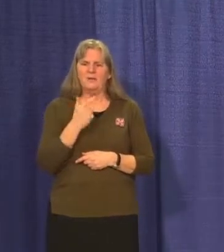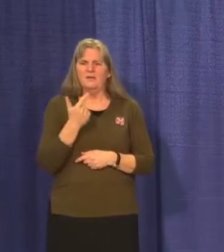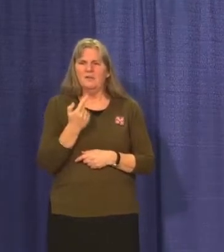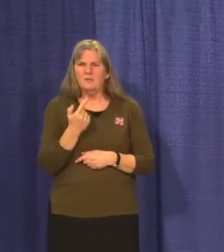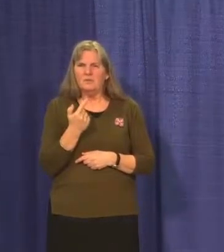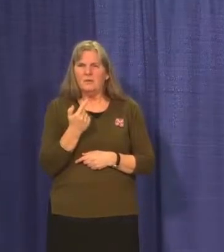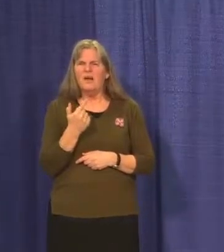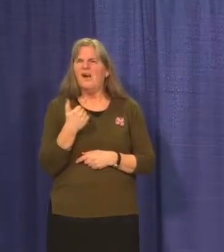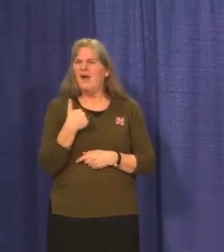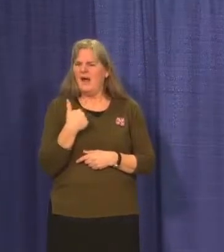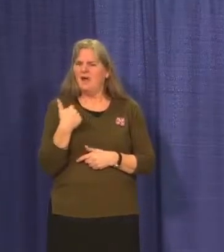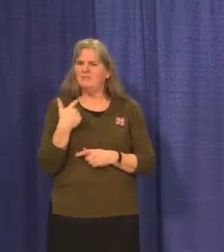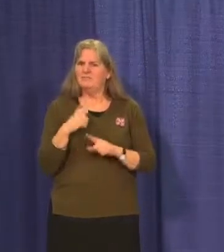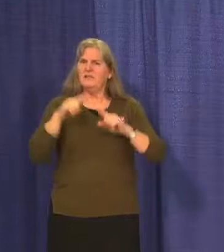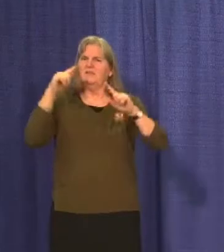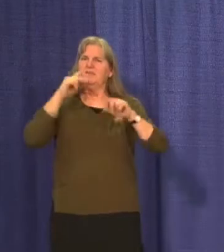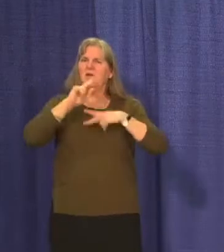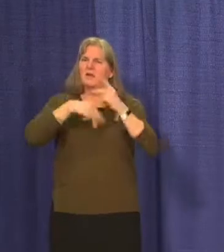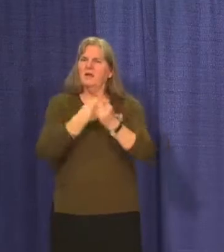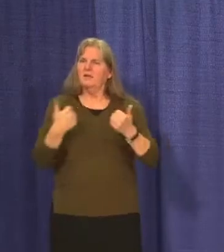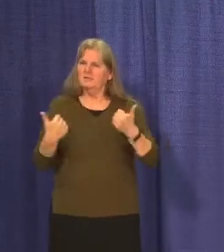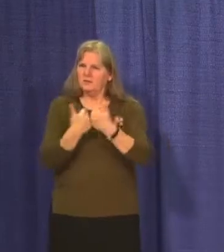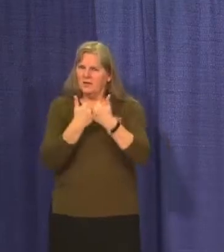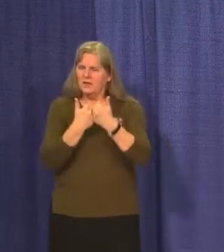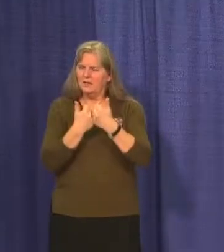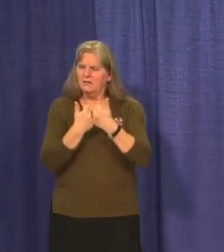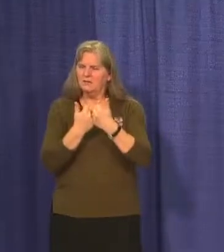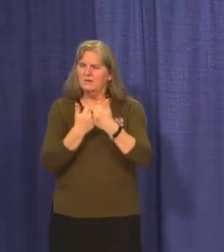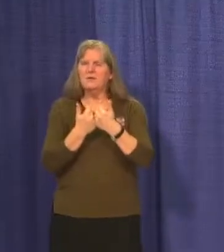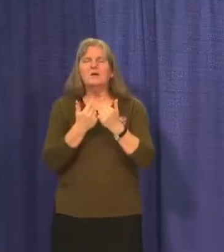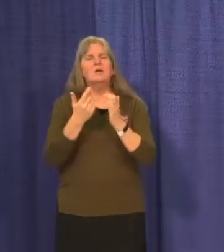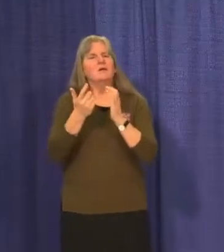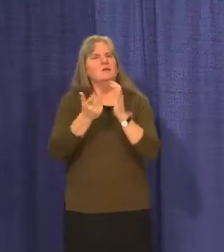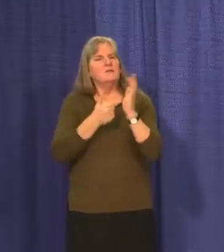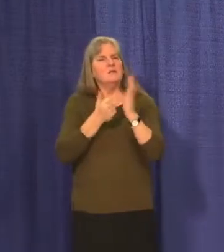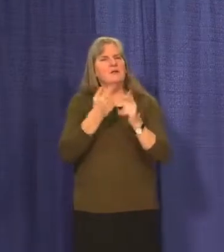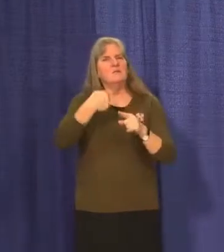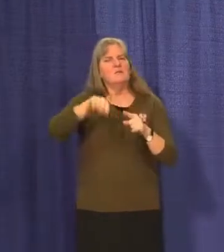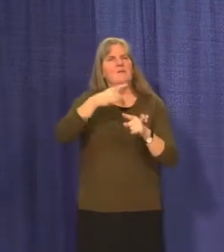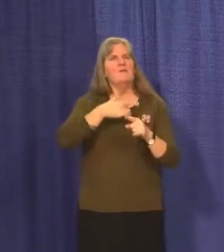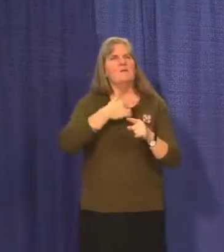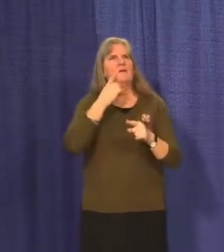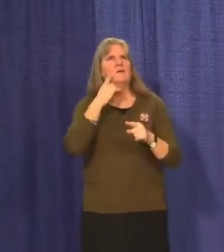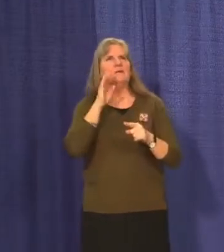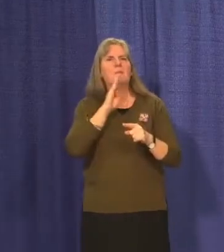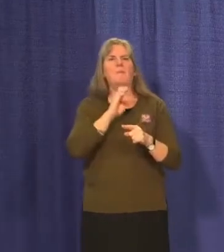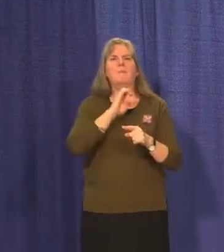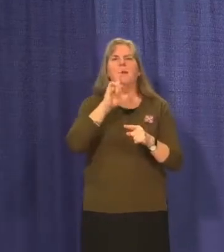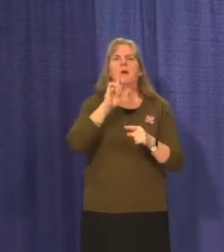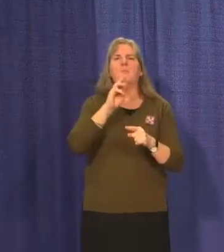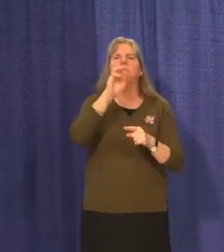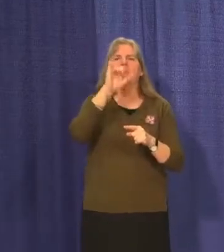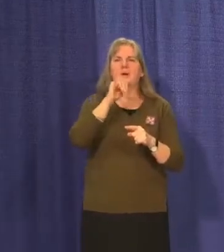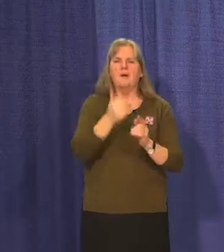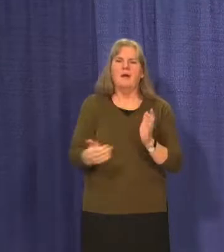2021 is bringing us some new challenges. While in some ways we may feel like Bill Murray starting the